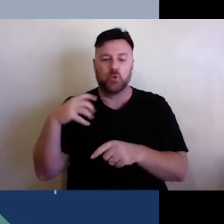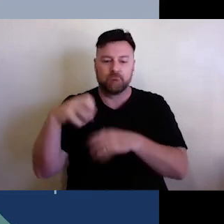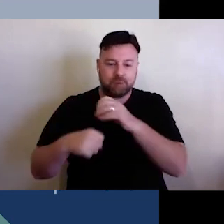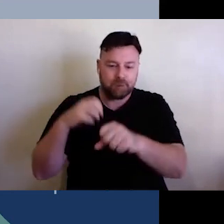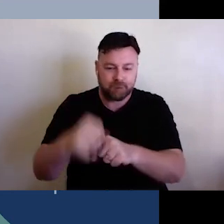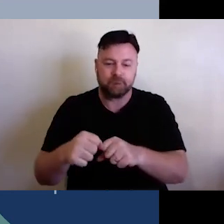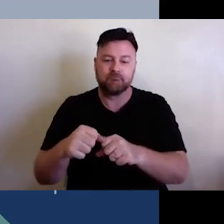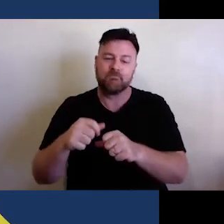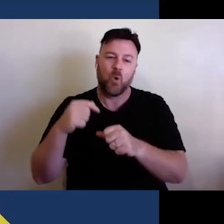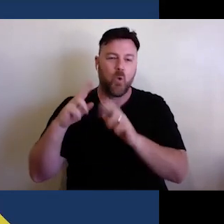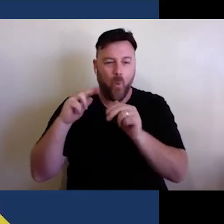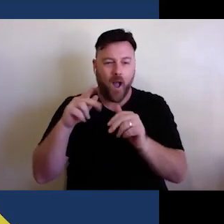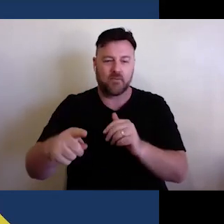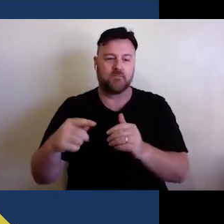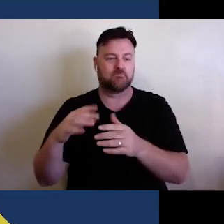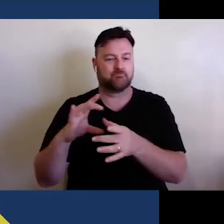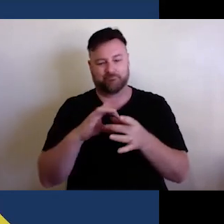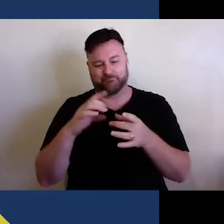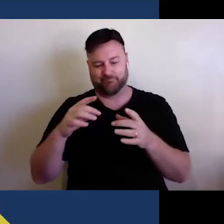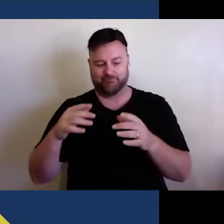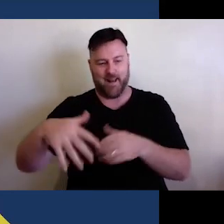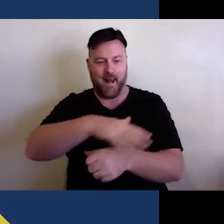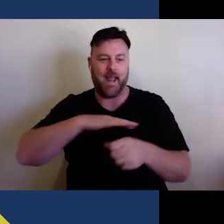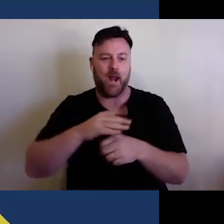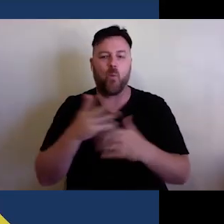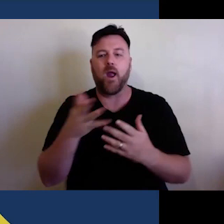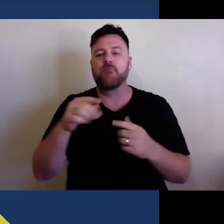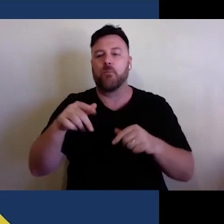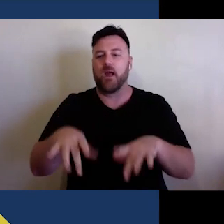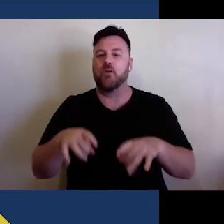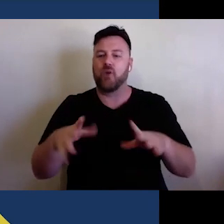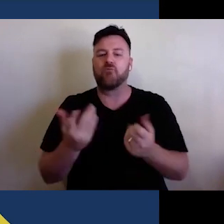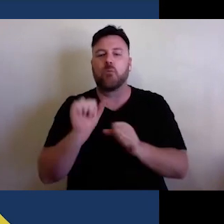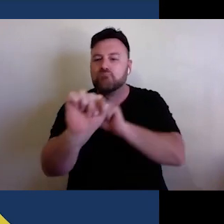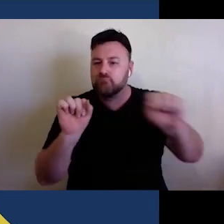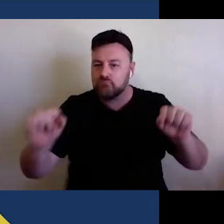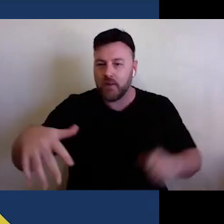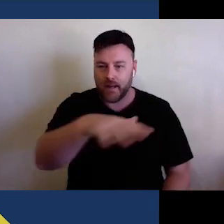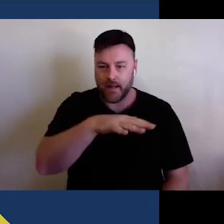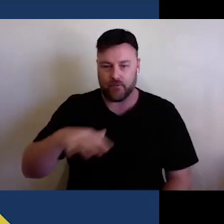I acknowledge and pay my deep respects to Gadigal people, to their